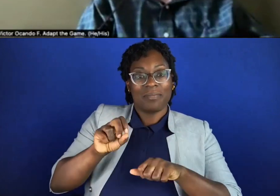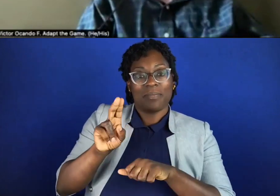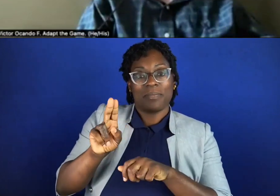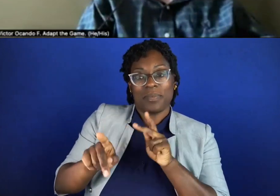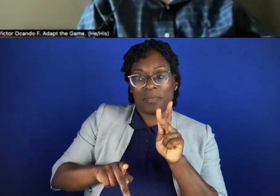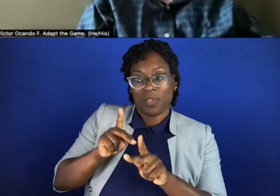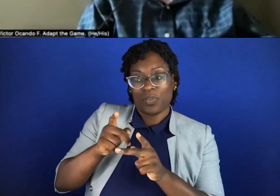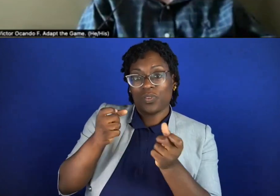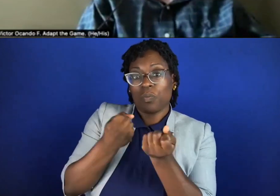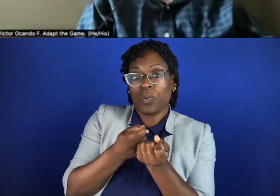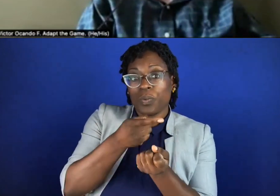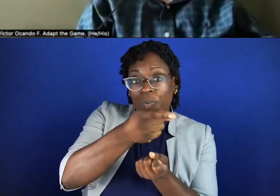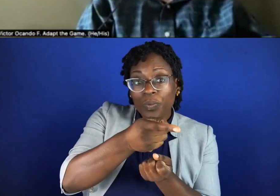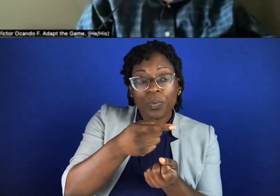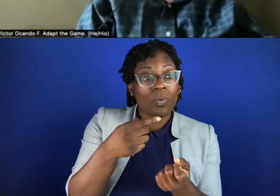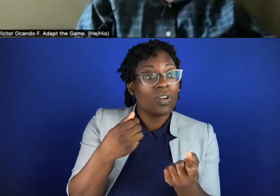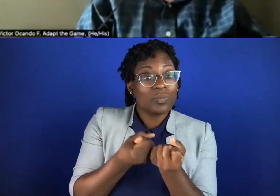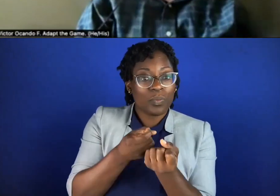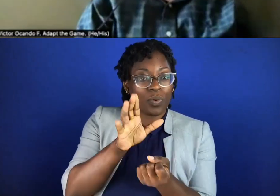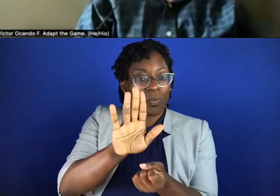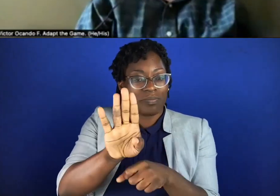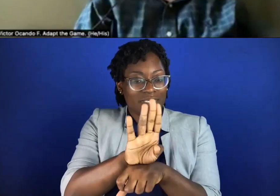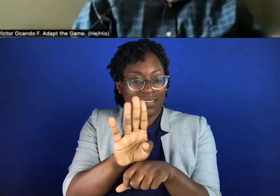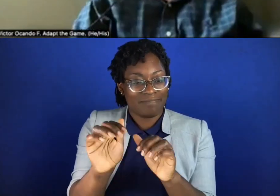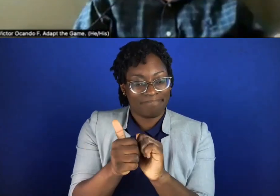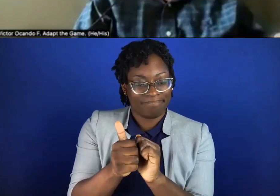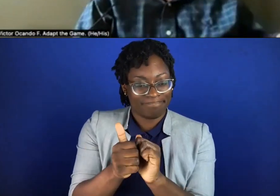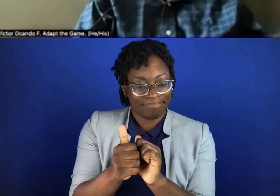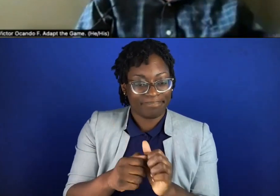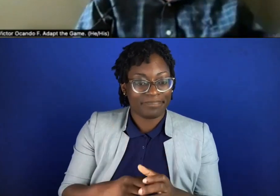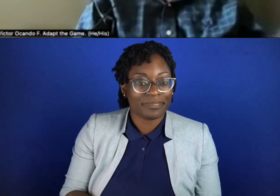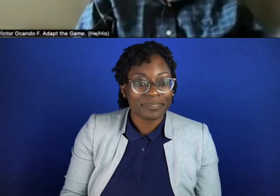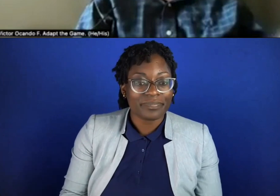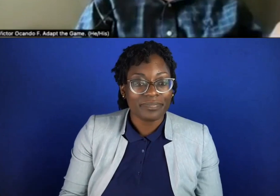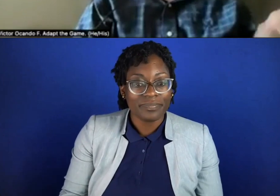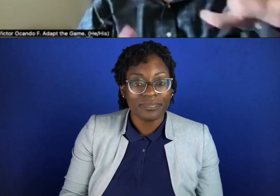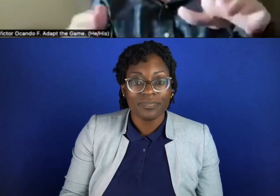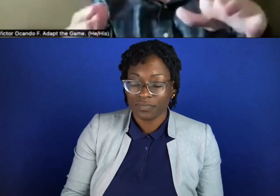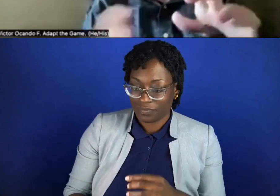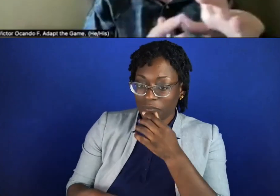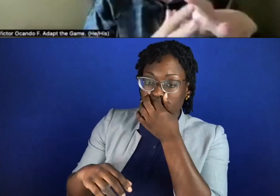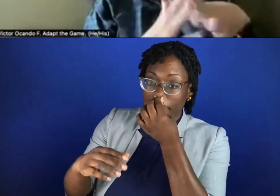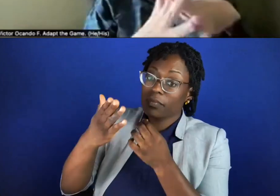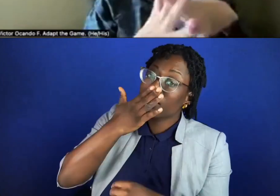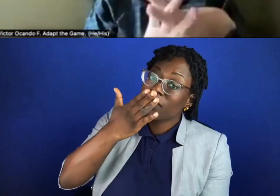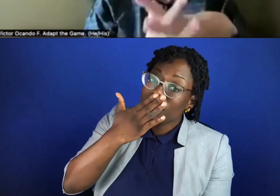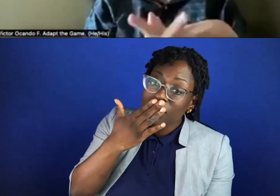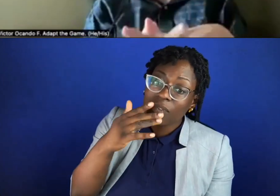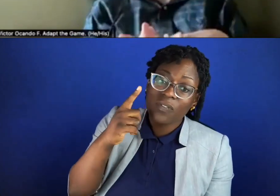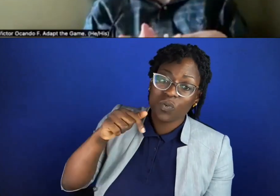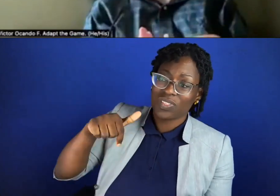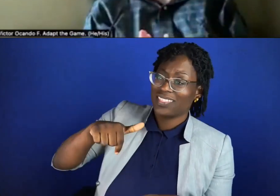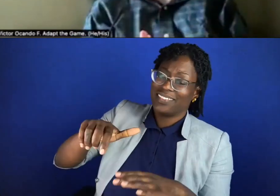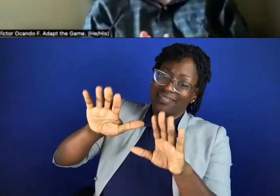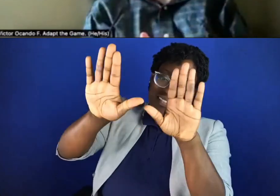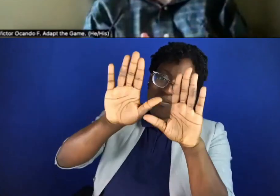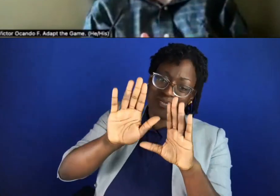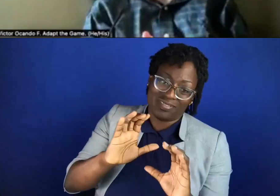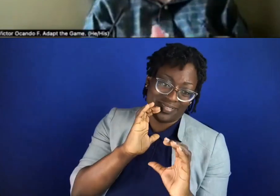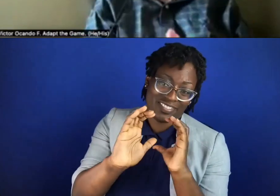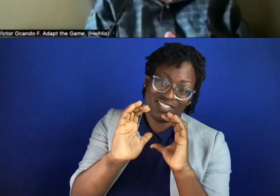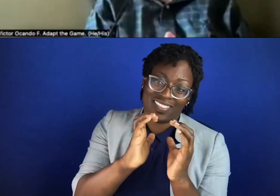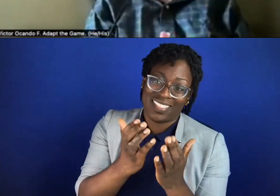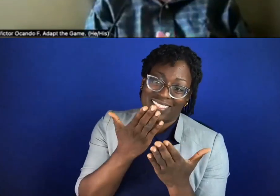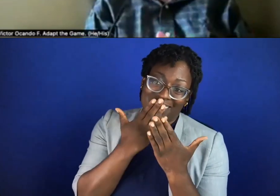Victor, why don’t you go first. First of all, thank you for this awesome conversation.